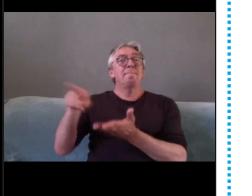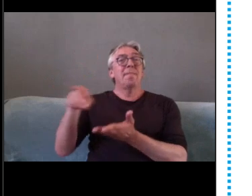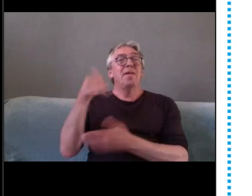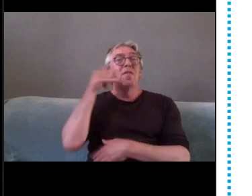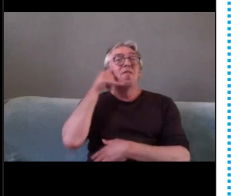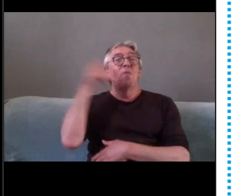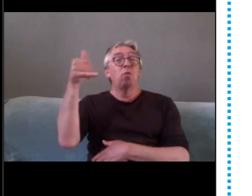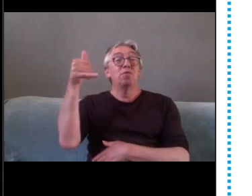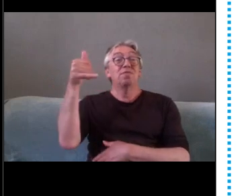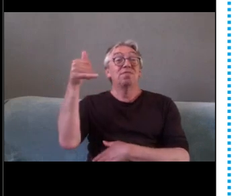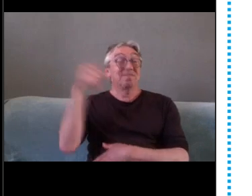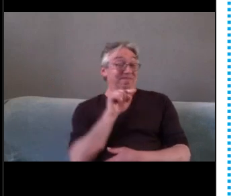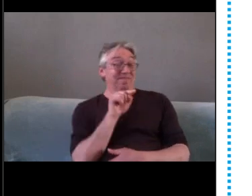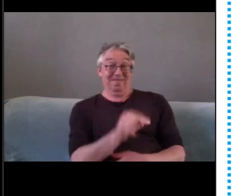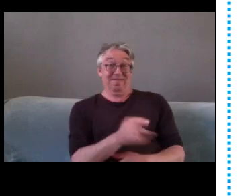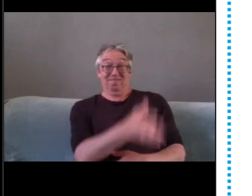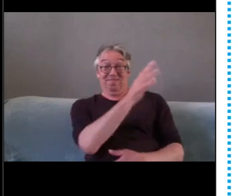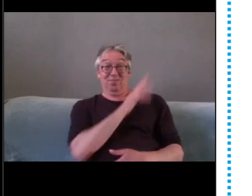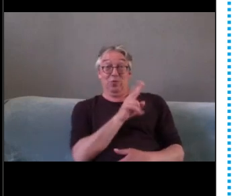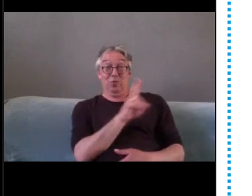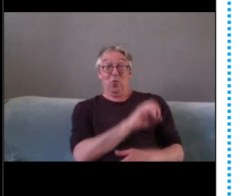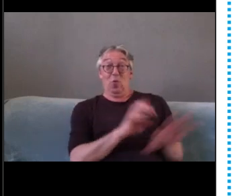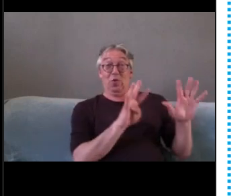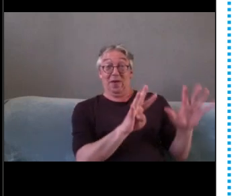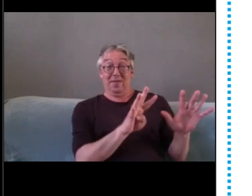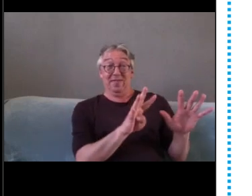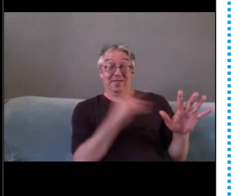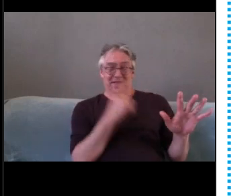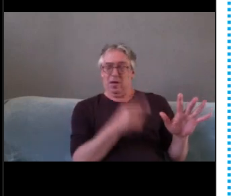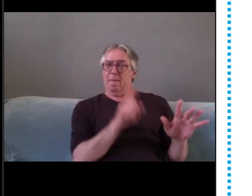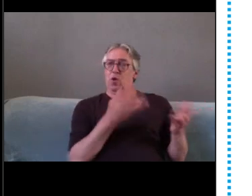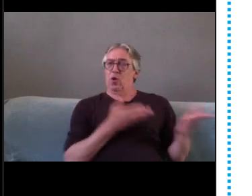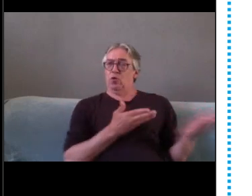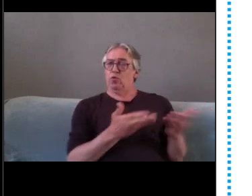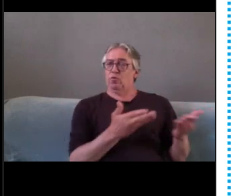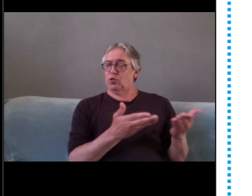according to the code they can remain. It's up to the Member States also